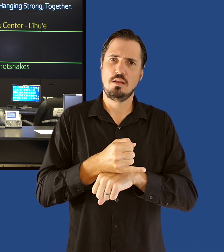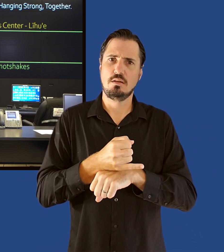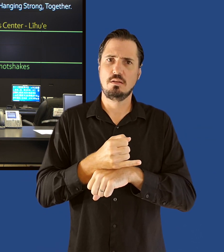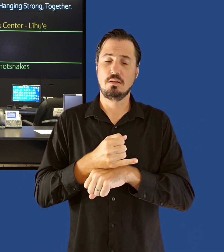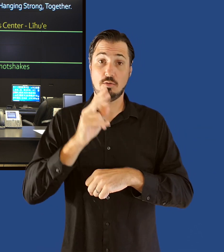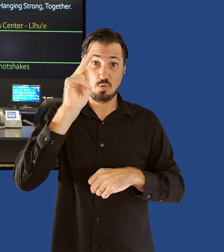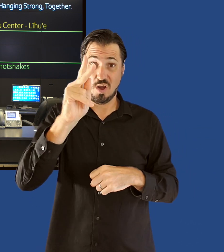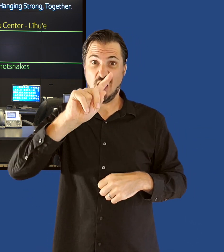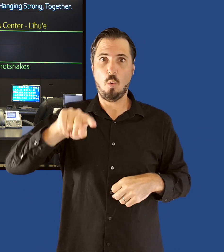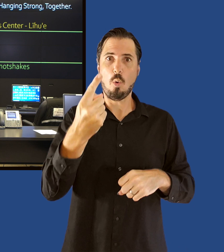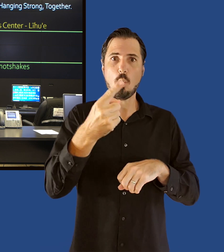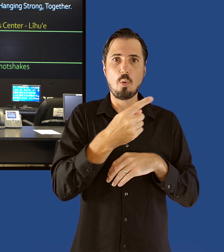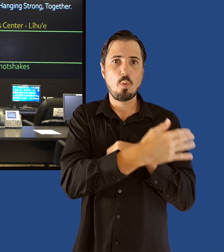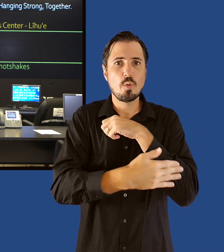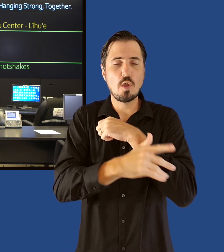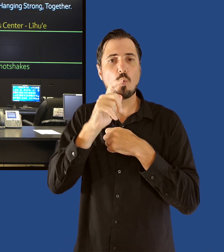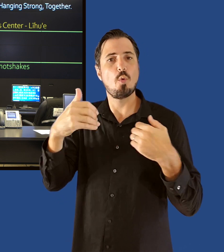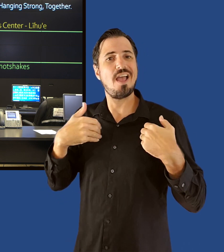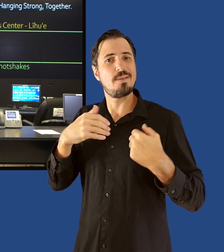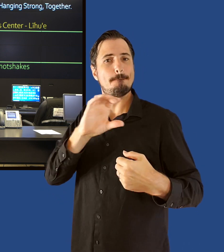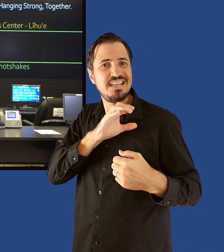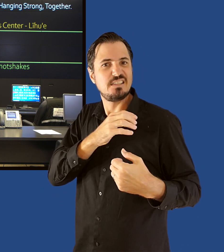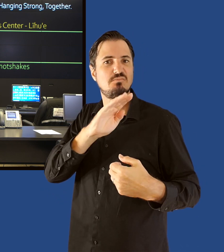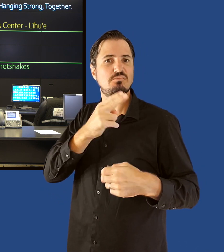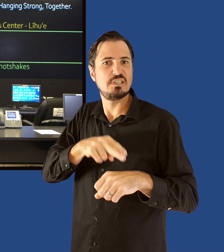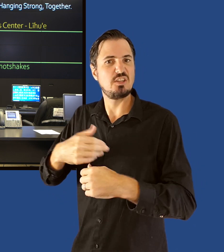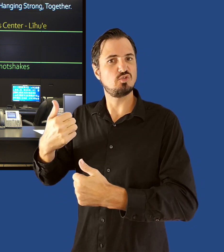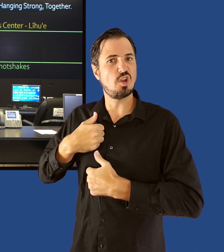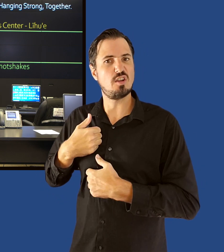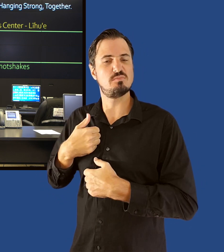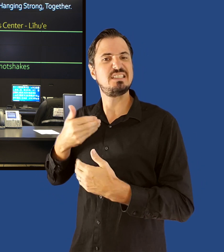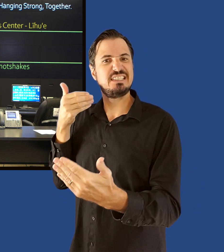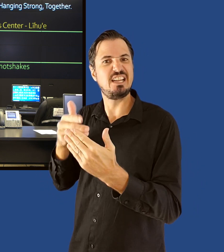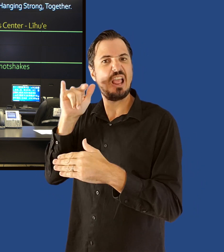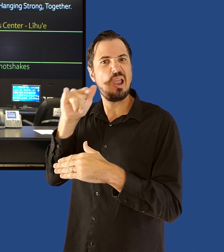We also have National Guard personnel stationed at Port Allen and Princeville airports.